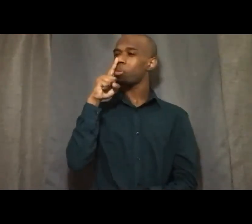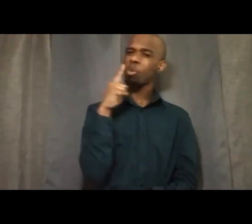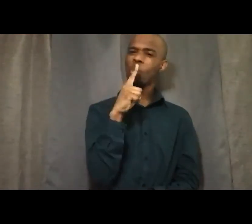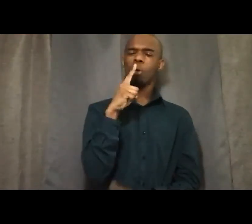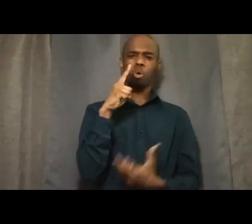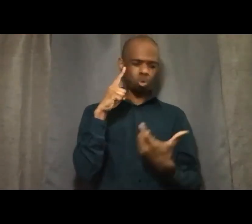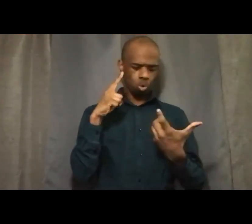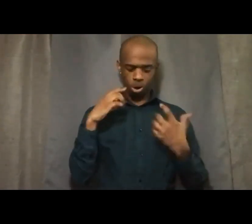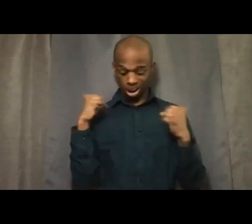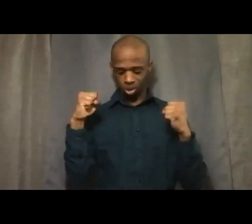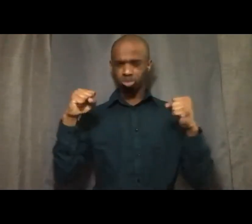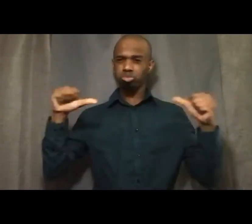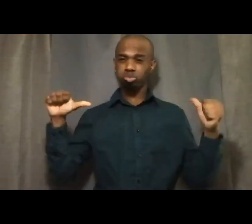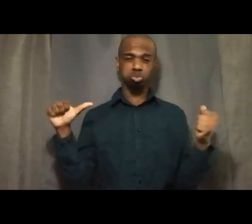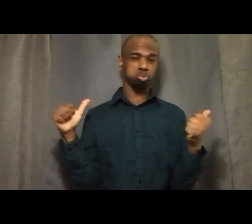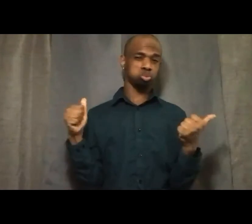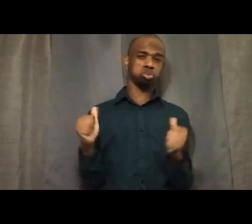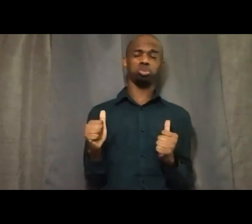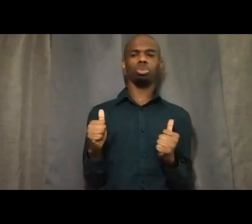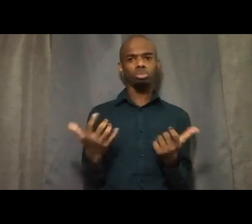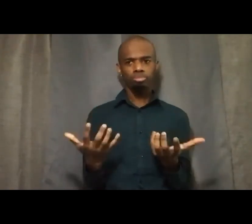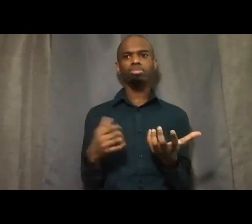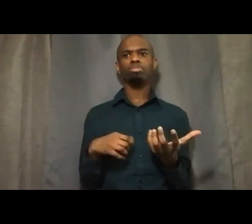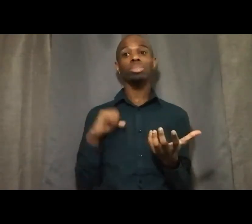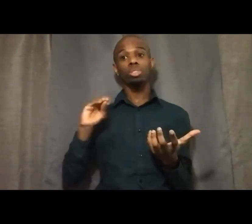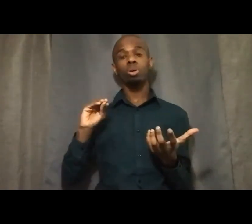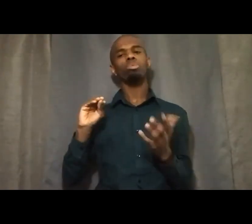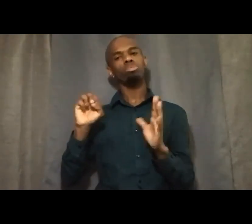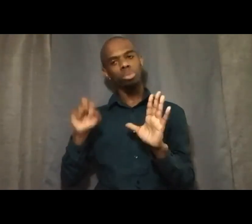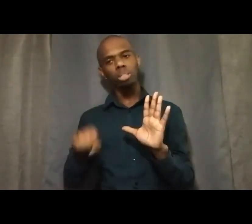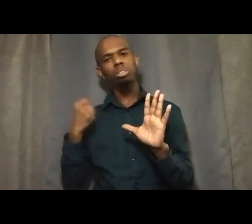It's okay to say, you know what? I'm a working mother.